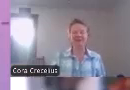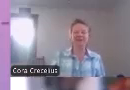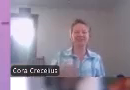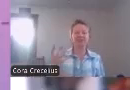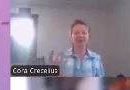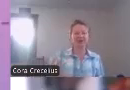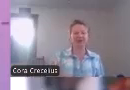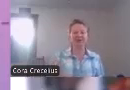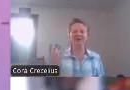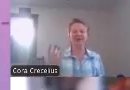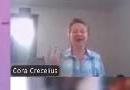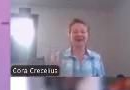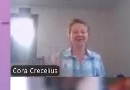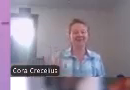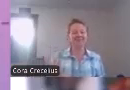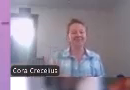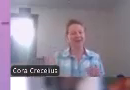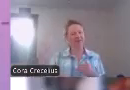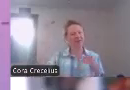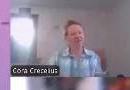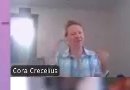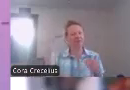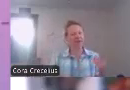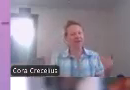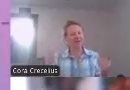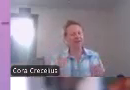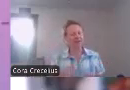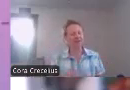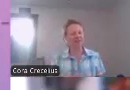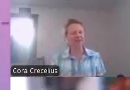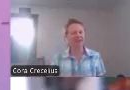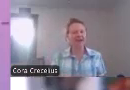and this training enhanced that on so many levels.